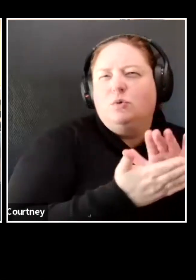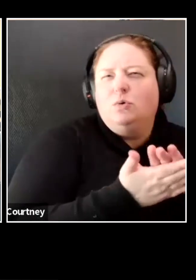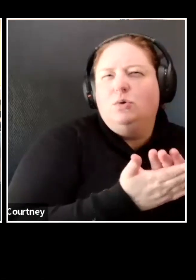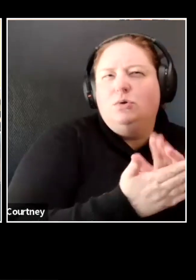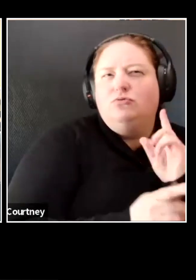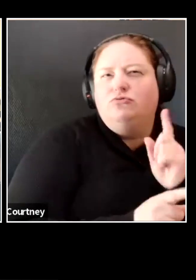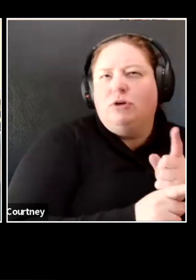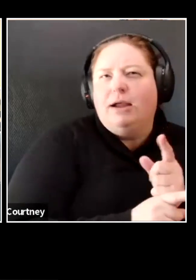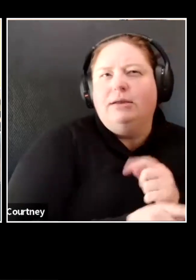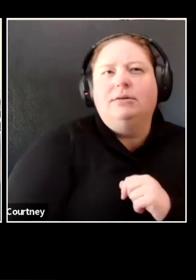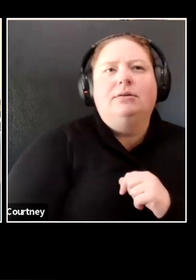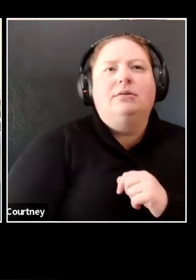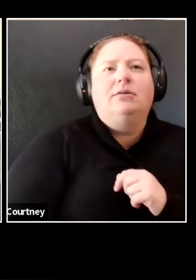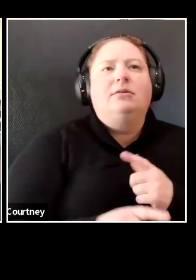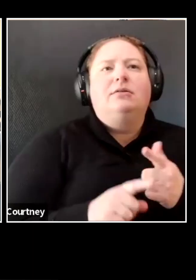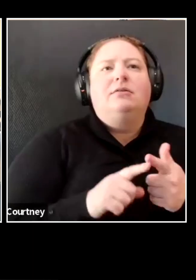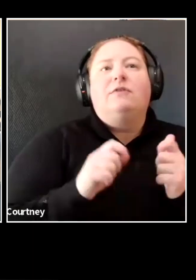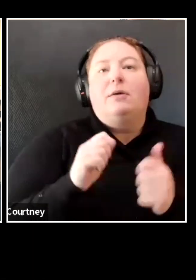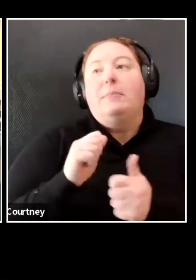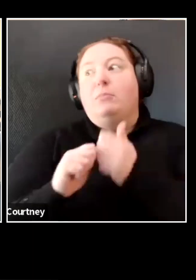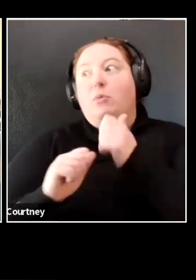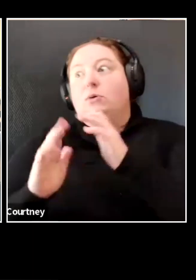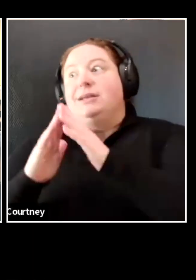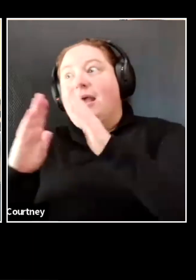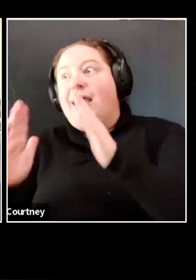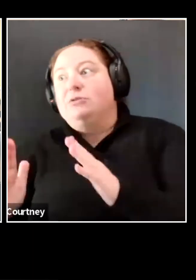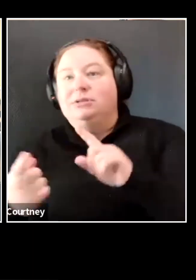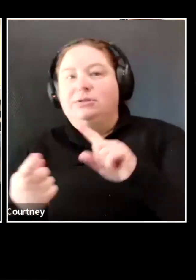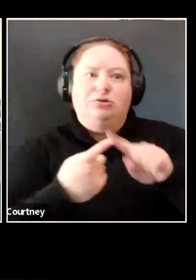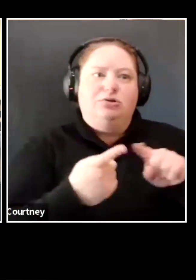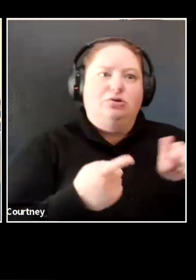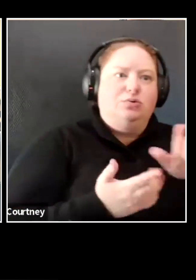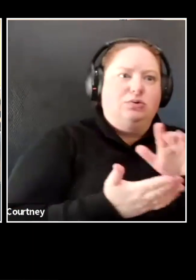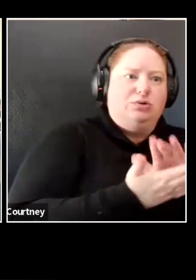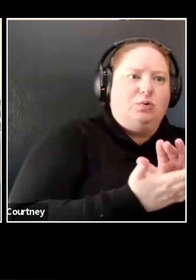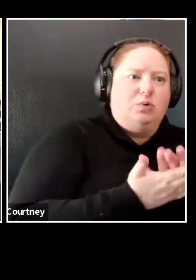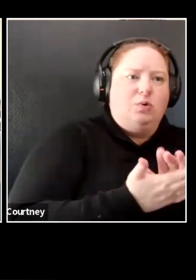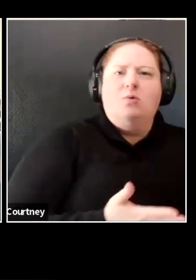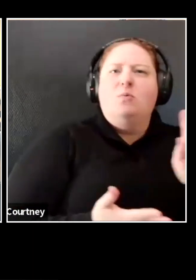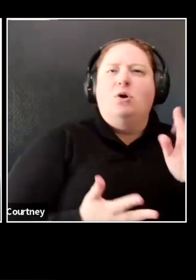from the most households to the school like where you would want to place the crossing guards maybe.